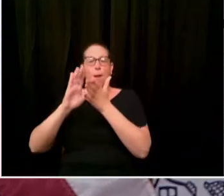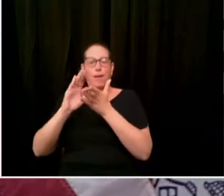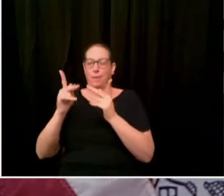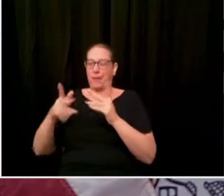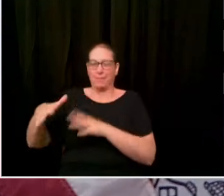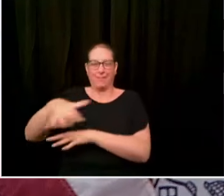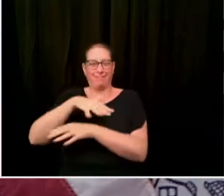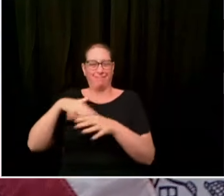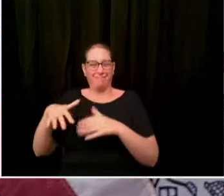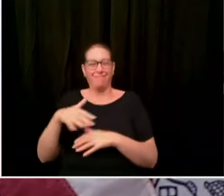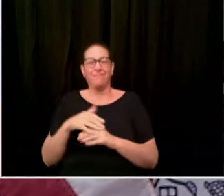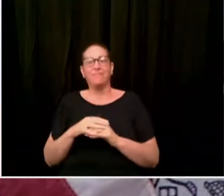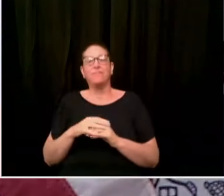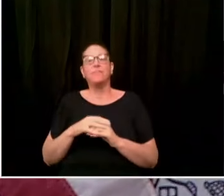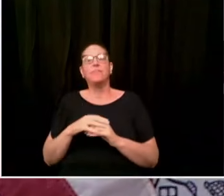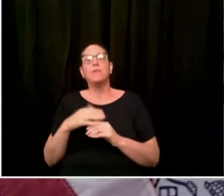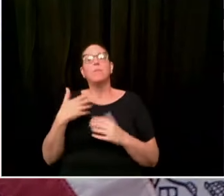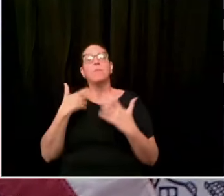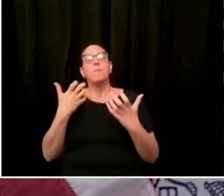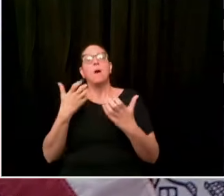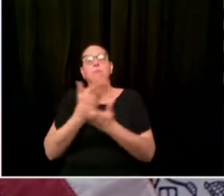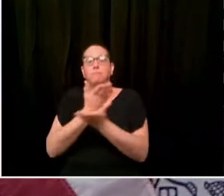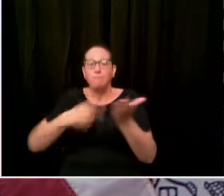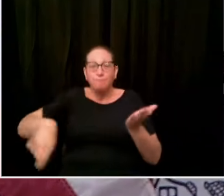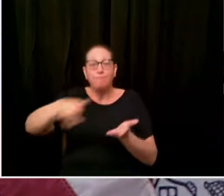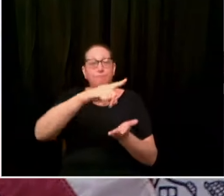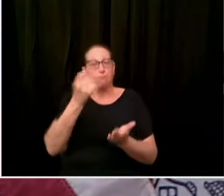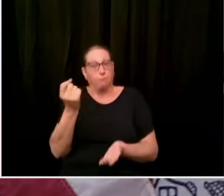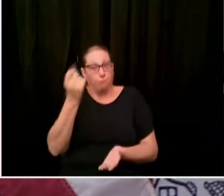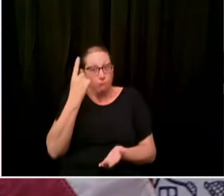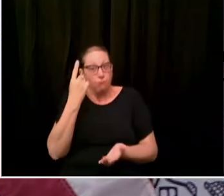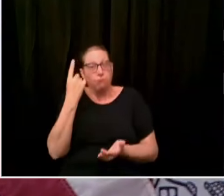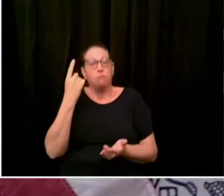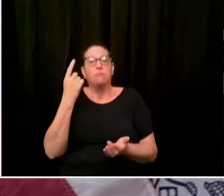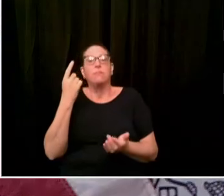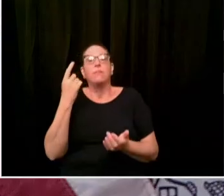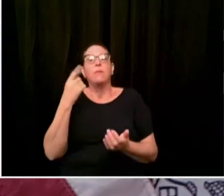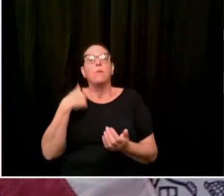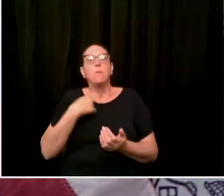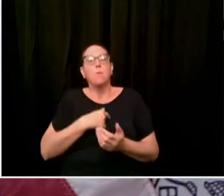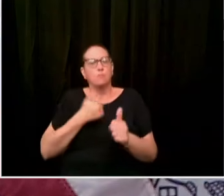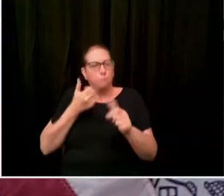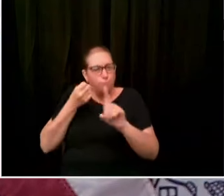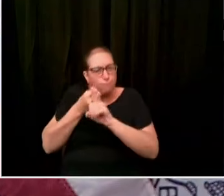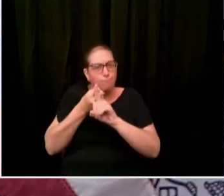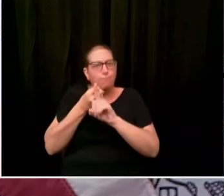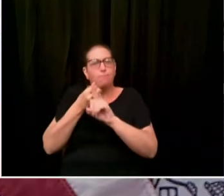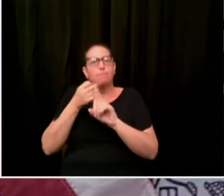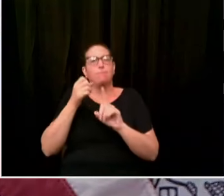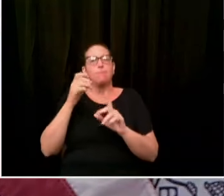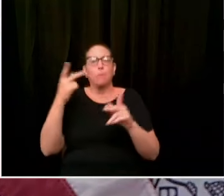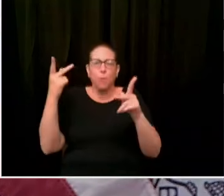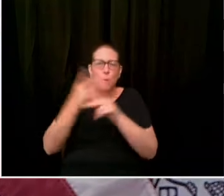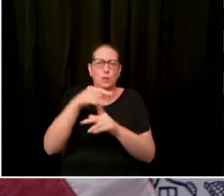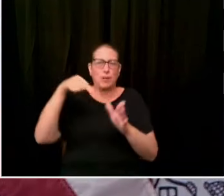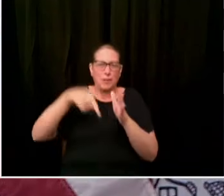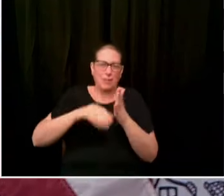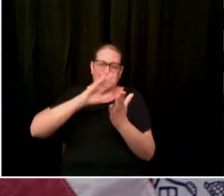MY HEART. AND I WANT EVERYONE TO UNDERSTAND WE'VE TAKEN ON THIS PANDEMIC. WE HAVE BEEN THE EPICENTER AND WE'VE FOUGHT